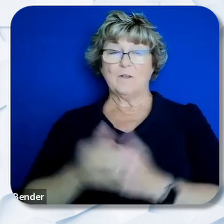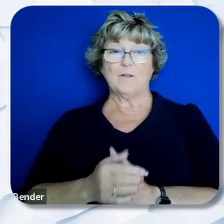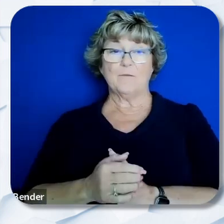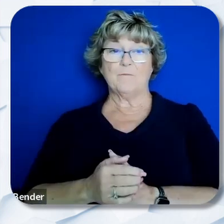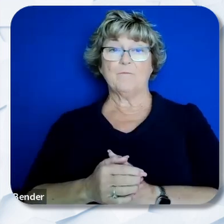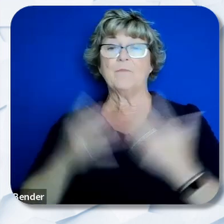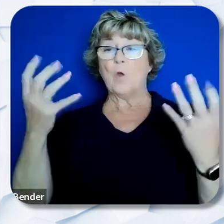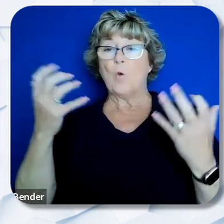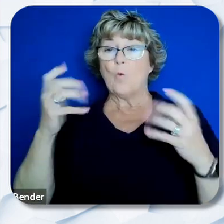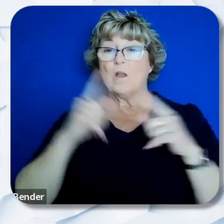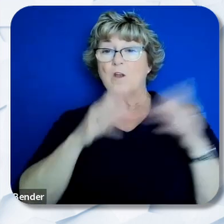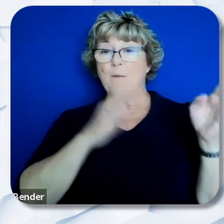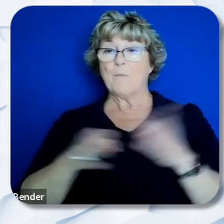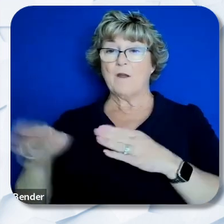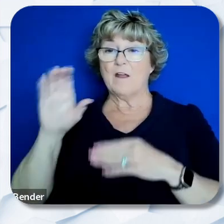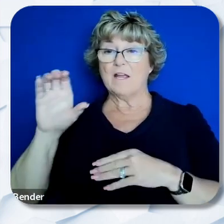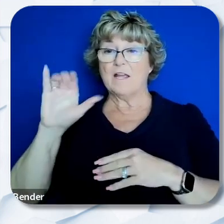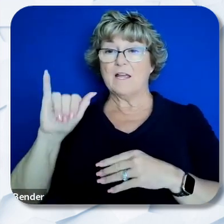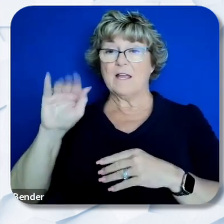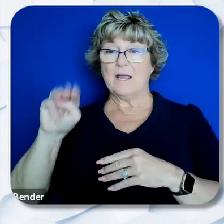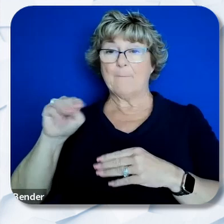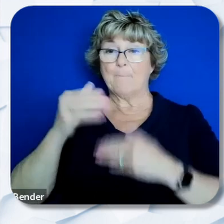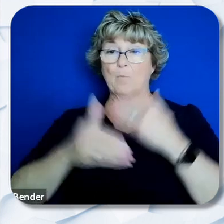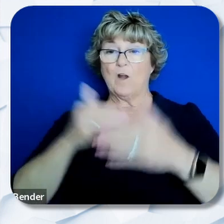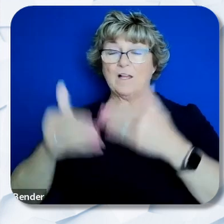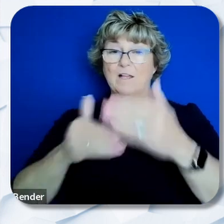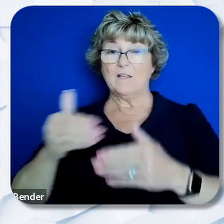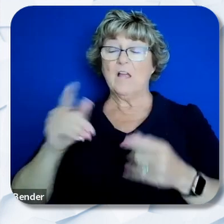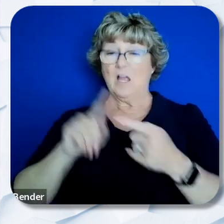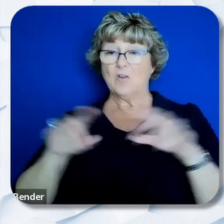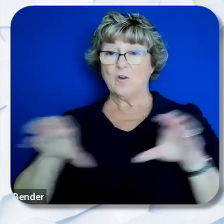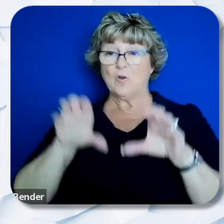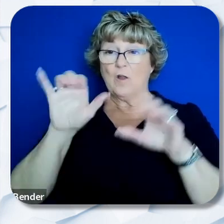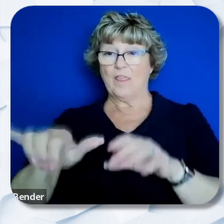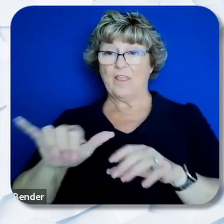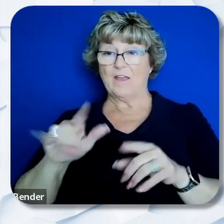to start preparing for the CIM process, and in order to do that, in order to prepare,